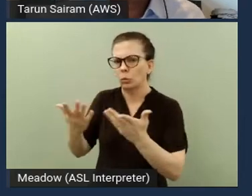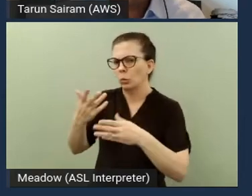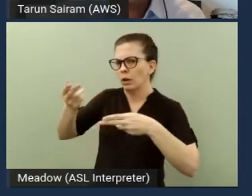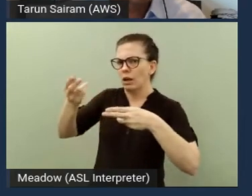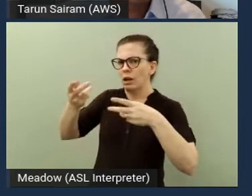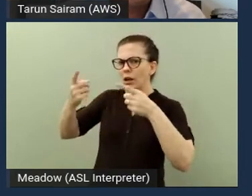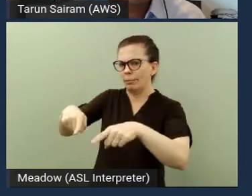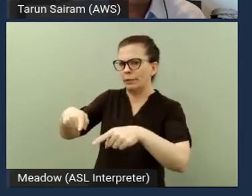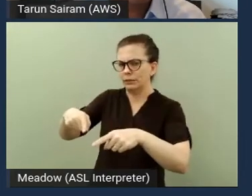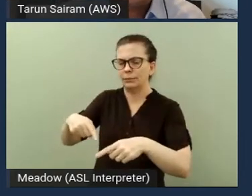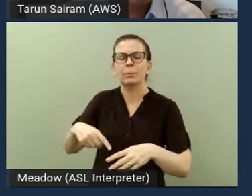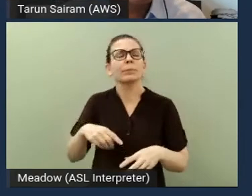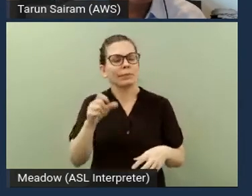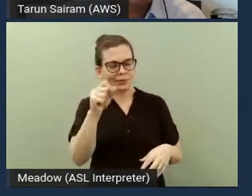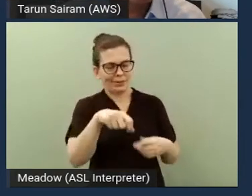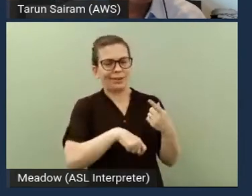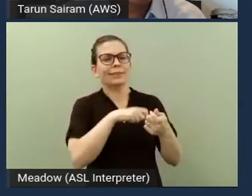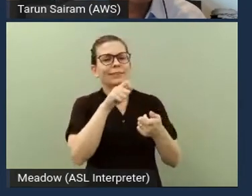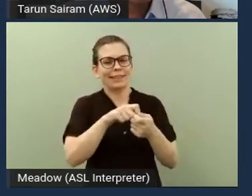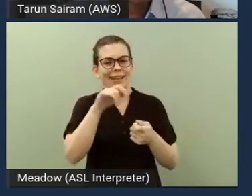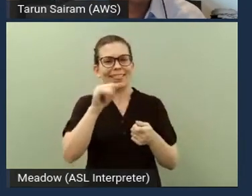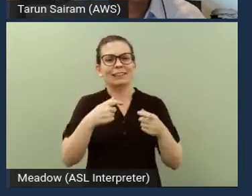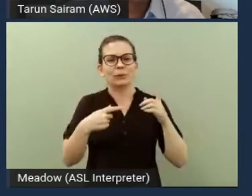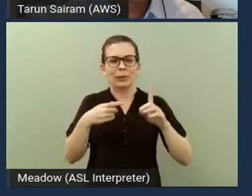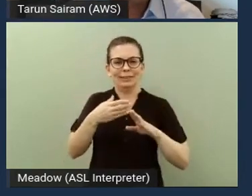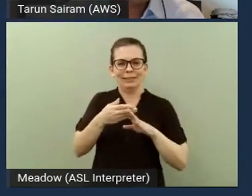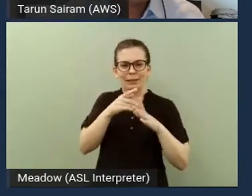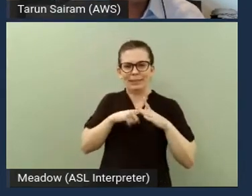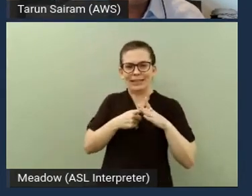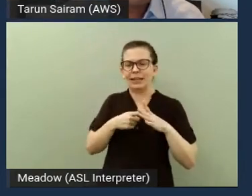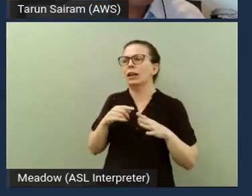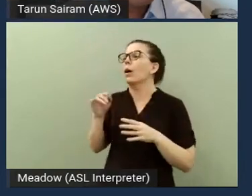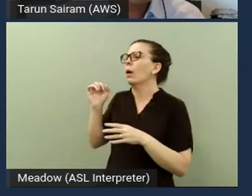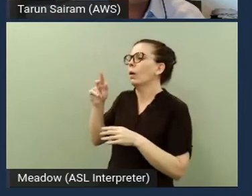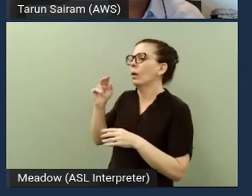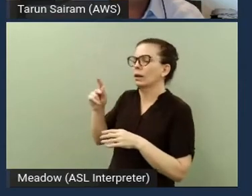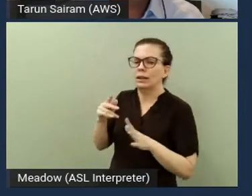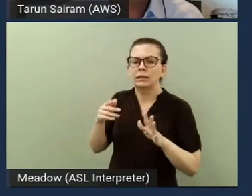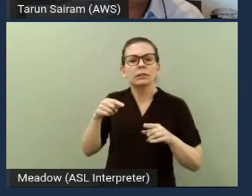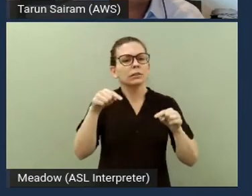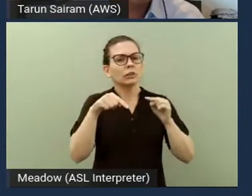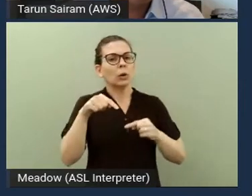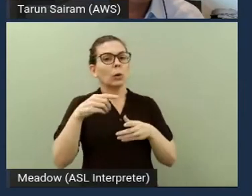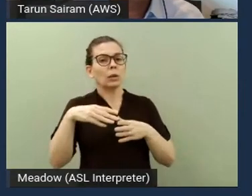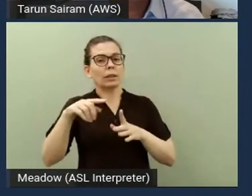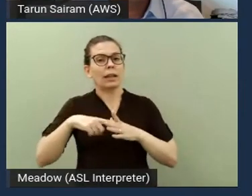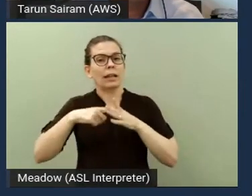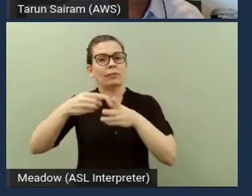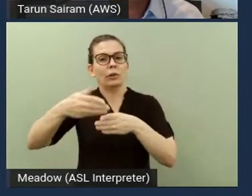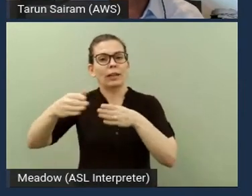Yeah, so that is exactly what we covered up front, right? Okay, okay. - So the invoking the endpoint is the process where you put in a request,